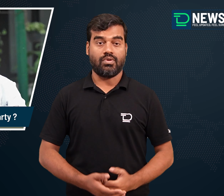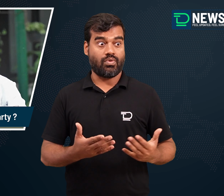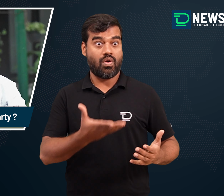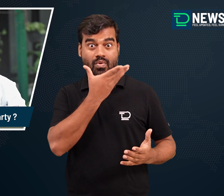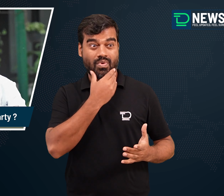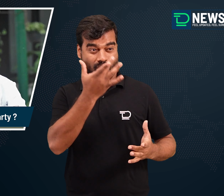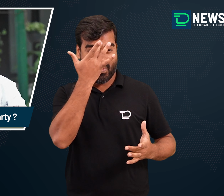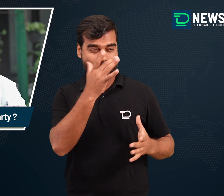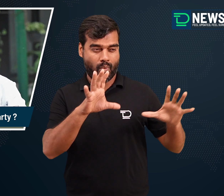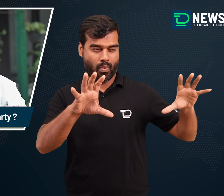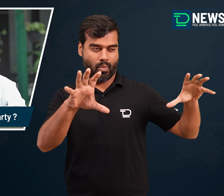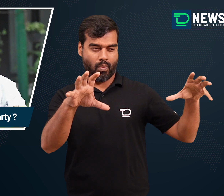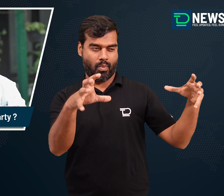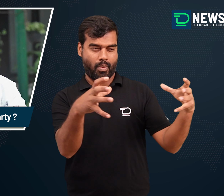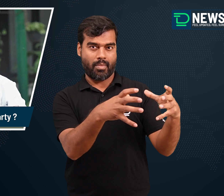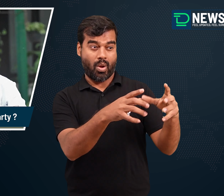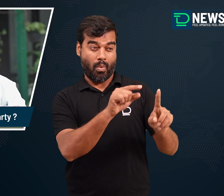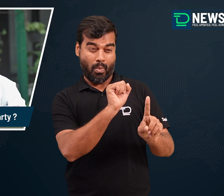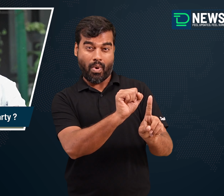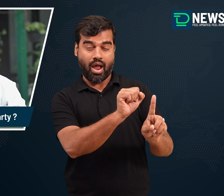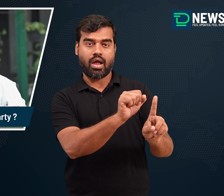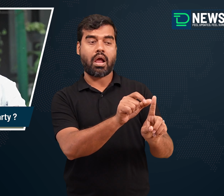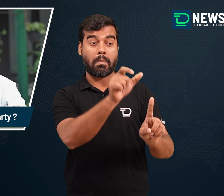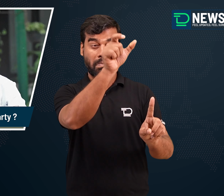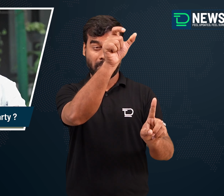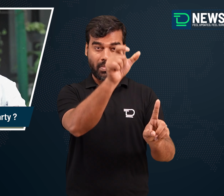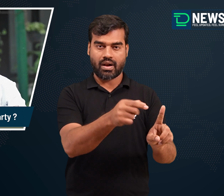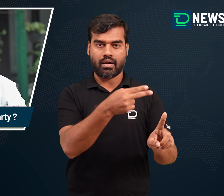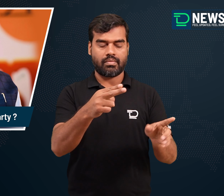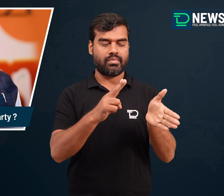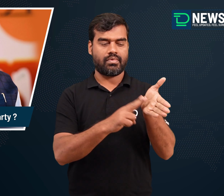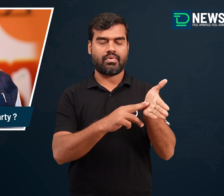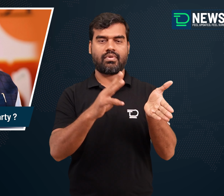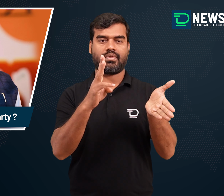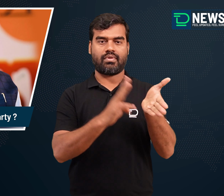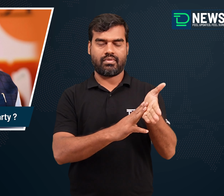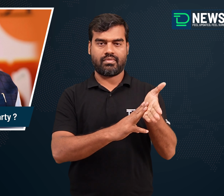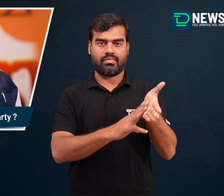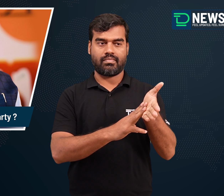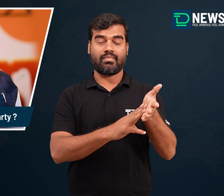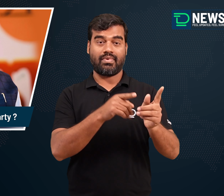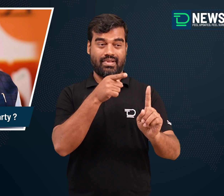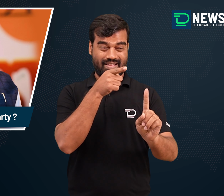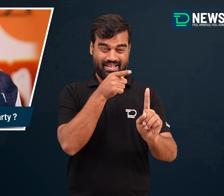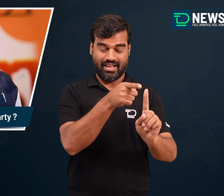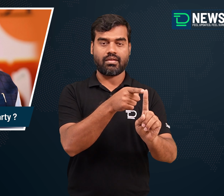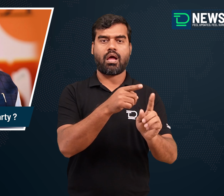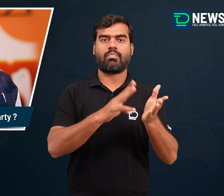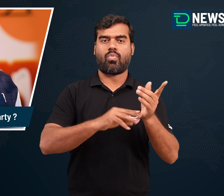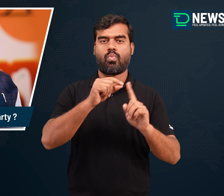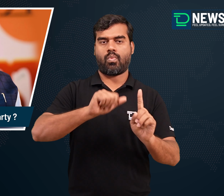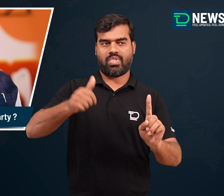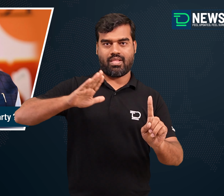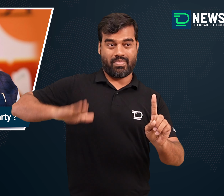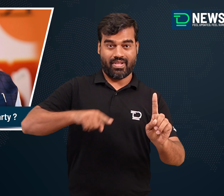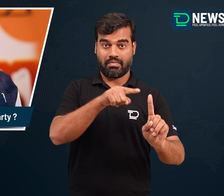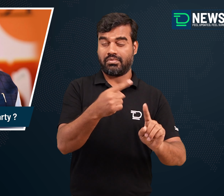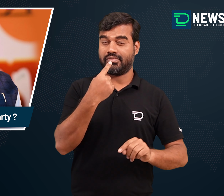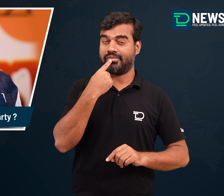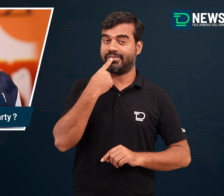In this case, Naresh Maske, MP from the Shinde party,